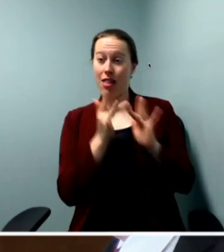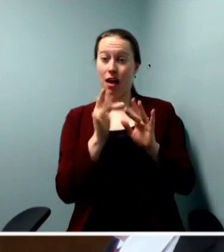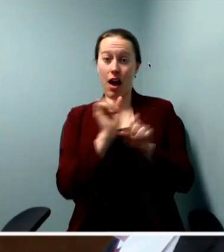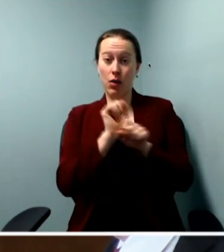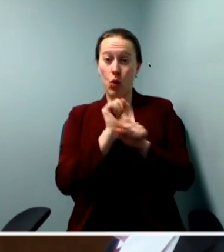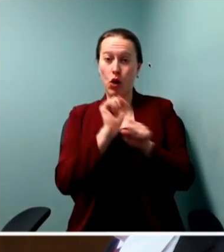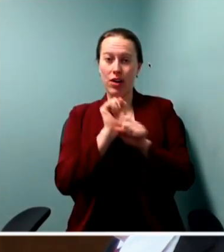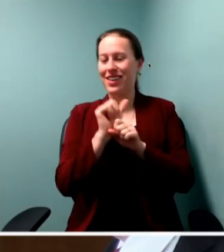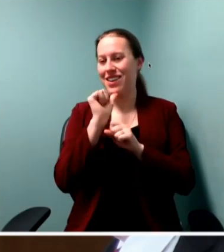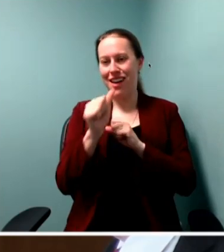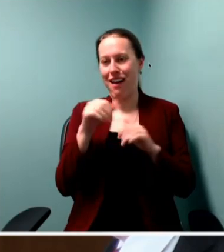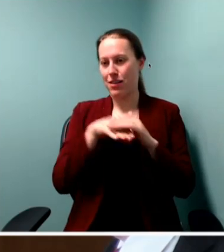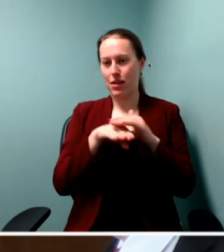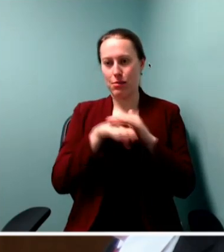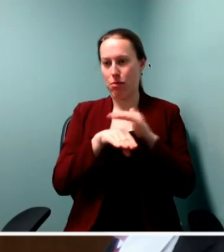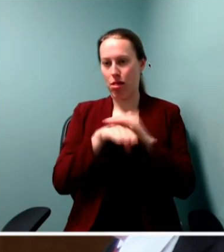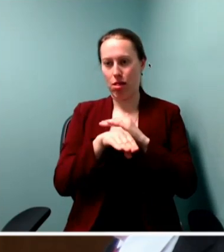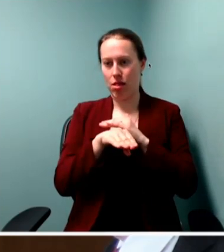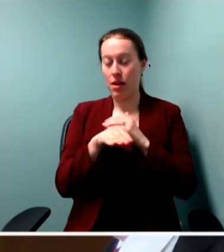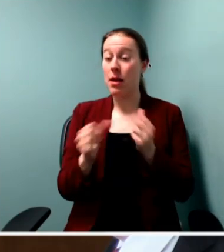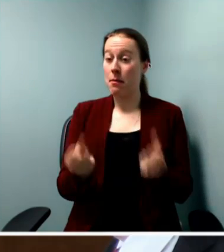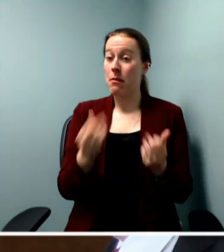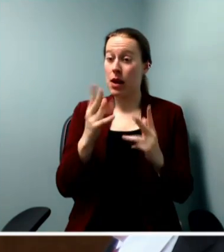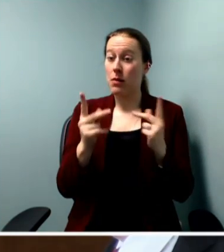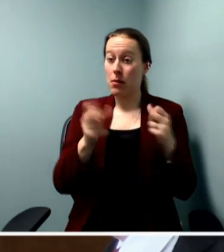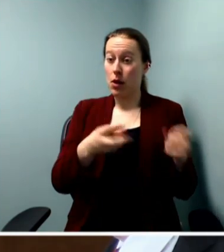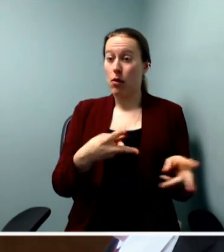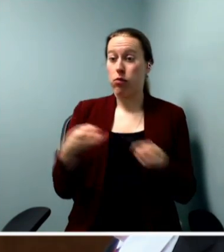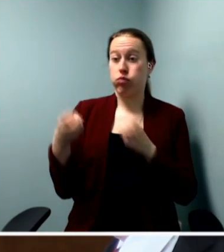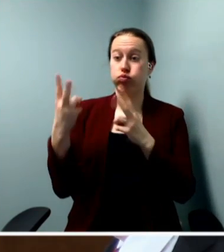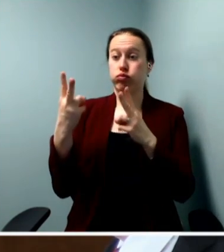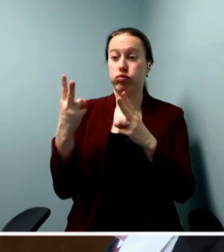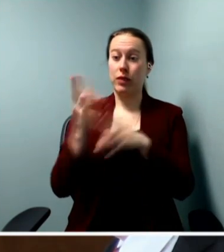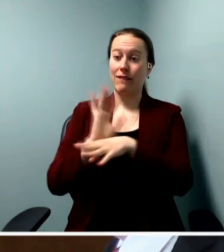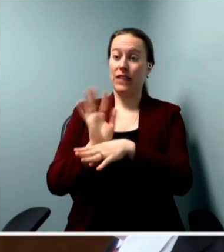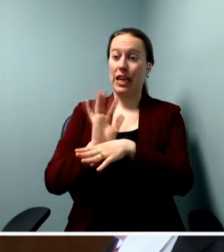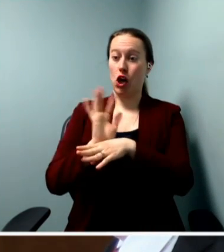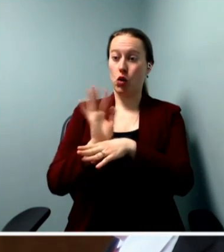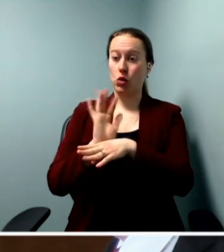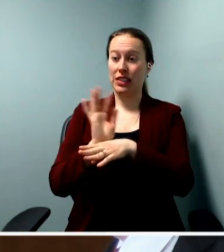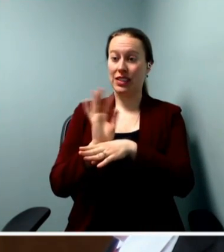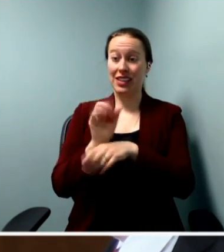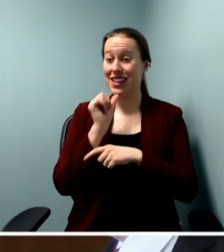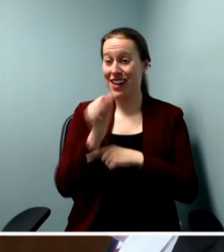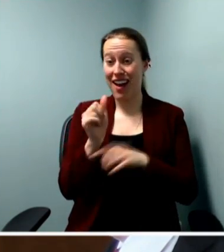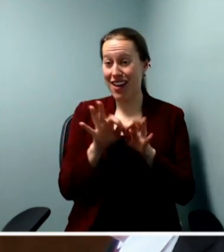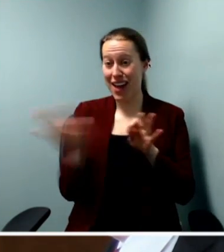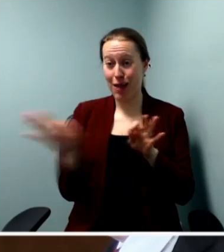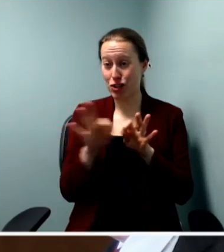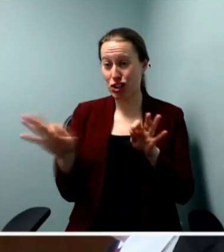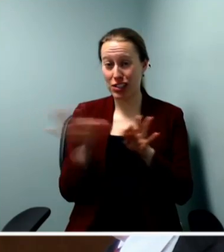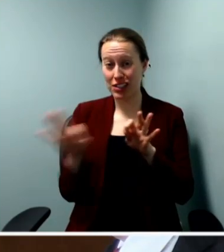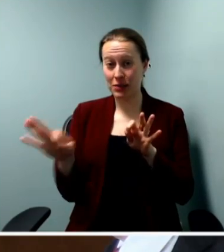Most of us put videos up now and they aren't captioned. Even the typeface is inappropriate.